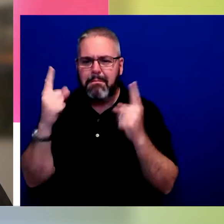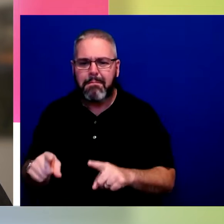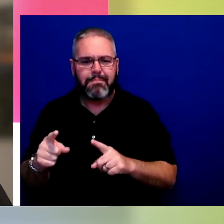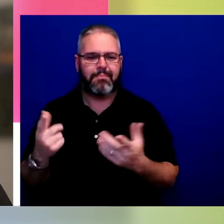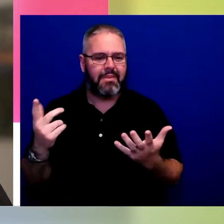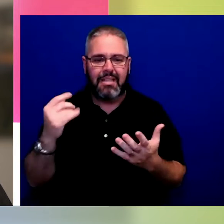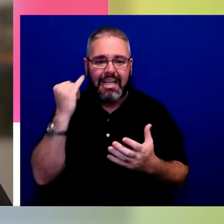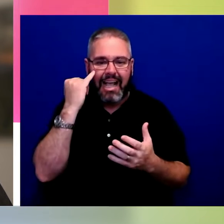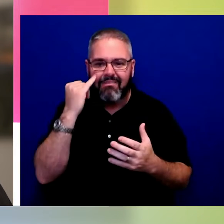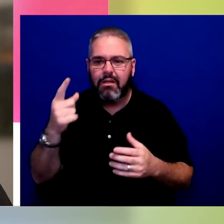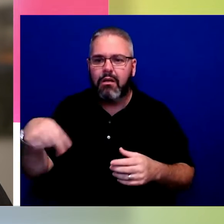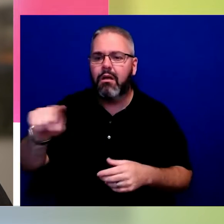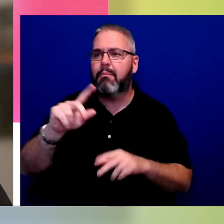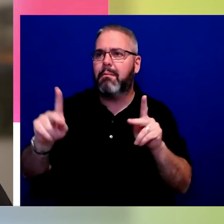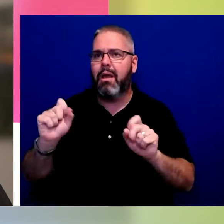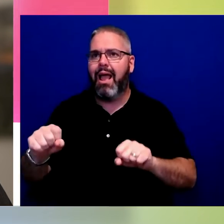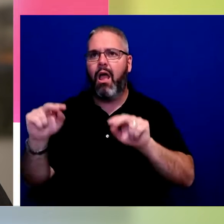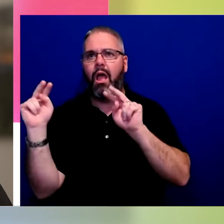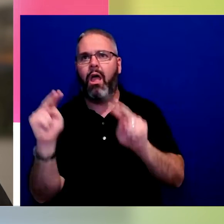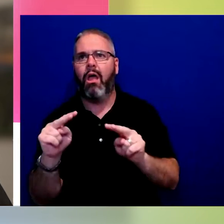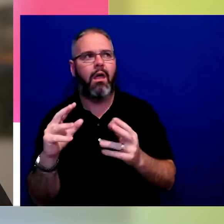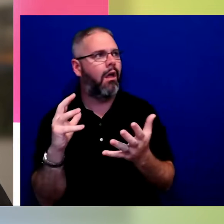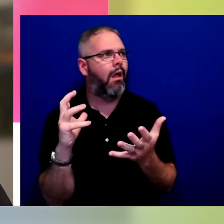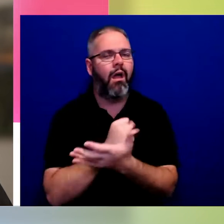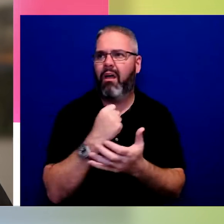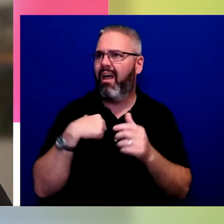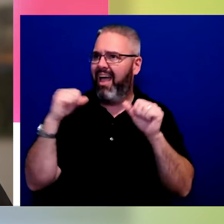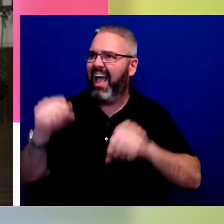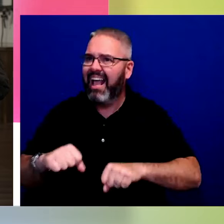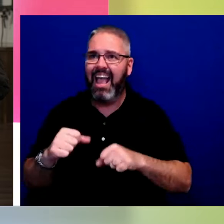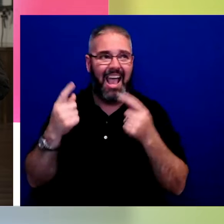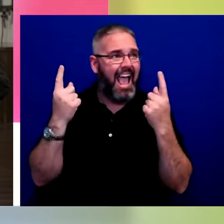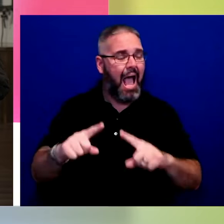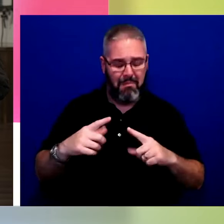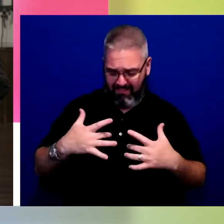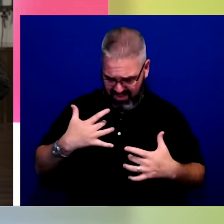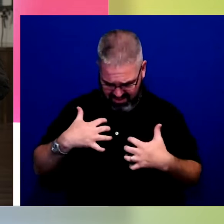to bolster their ability to overcome loss, embrace fear,